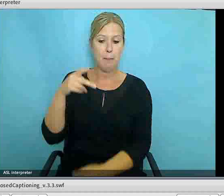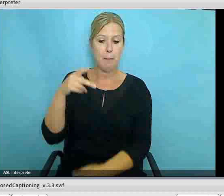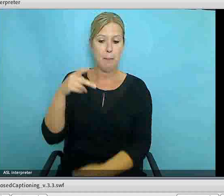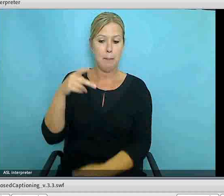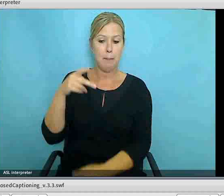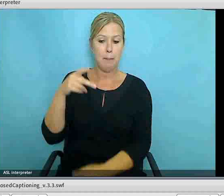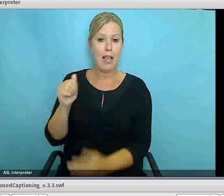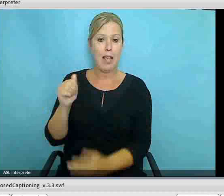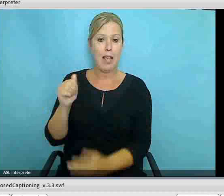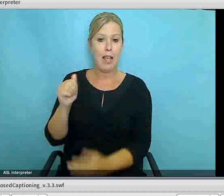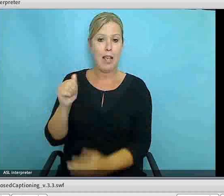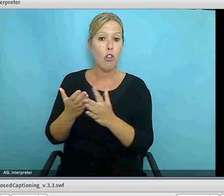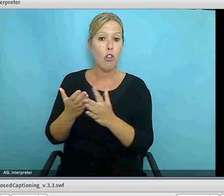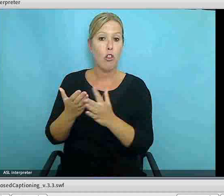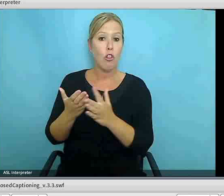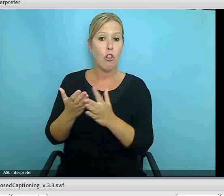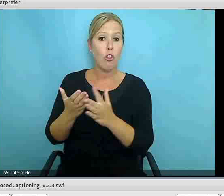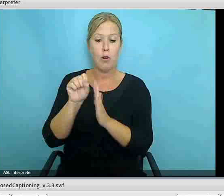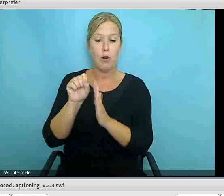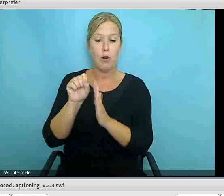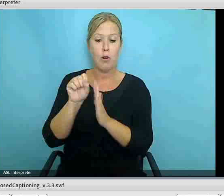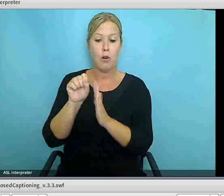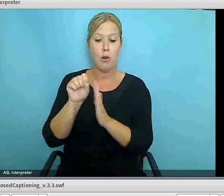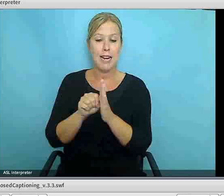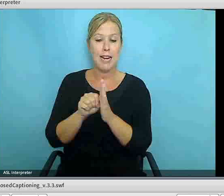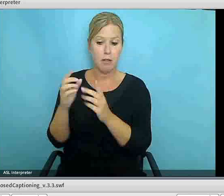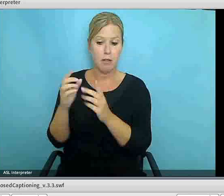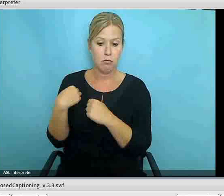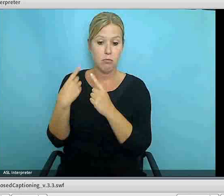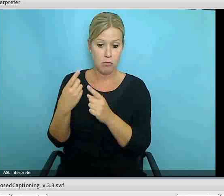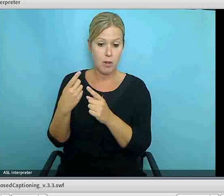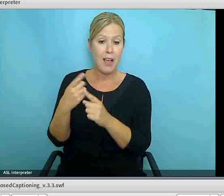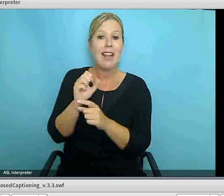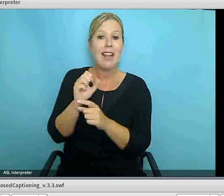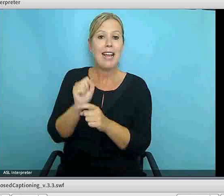if they're happy with the services they're getting and the person who is providing their care.